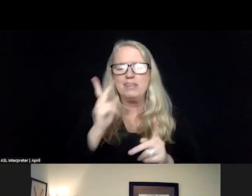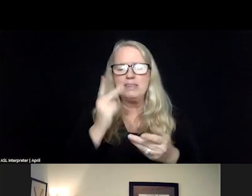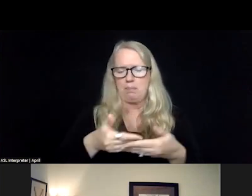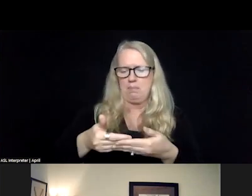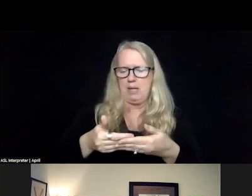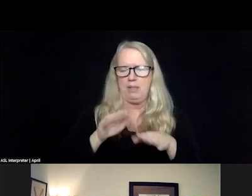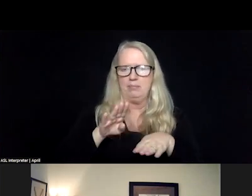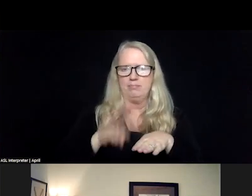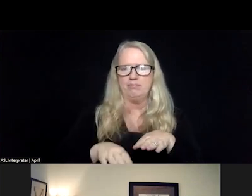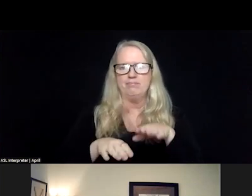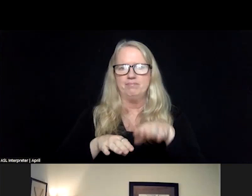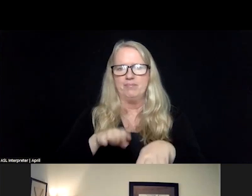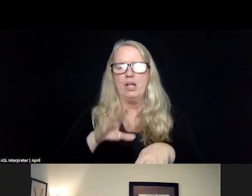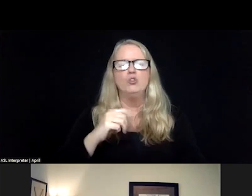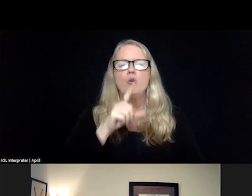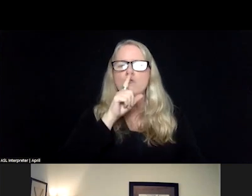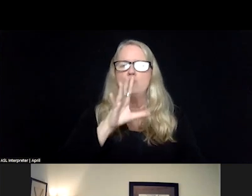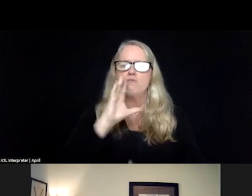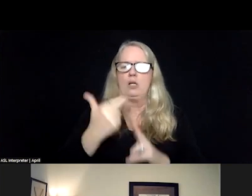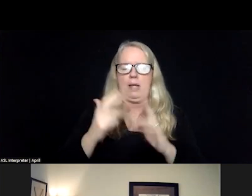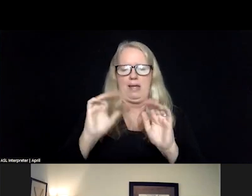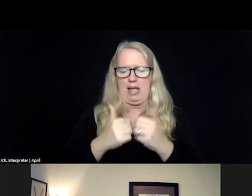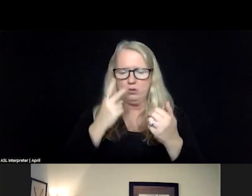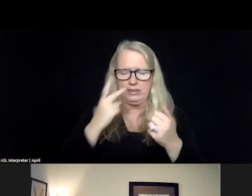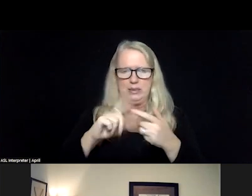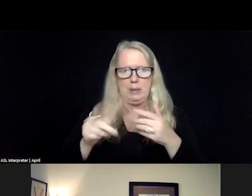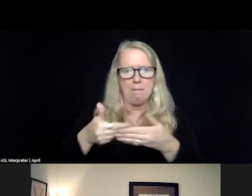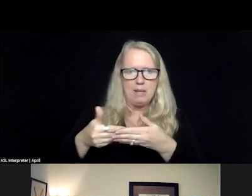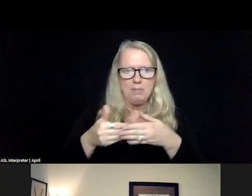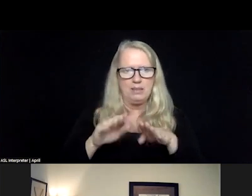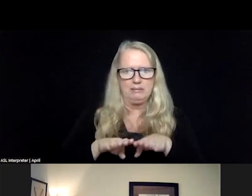REALLY, WE ARE TALKING ABOUT SEEING THE BABY STEPS IN THE